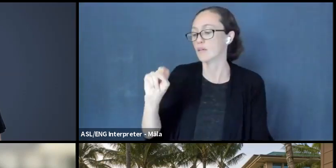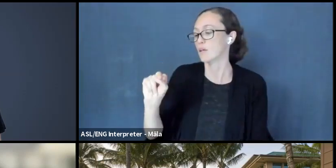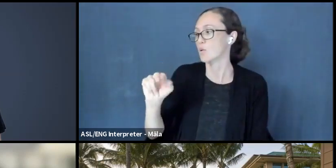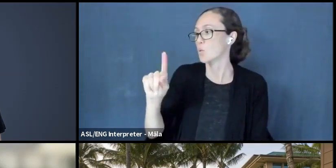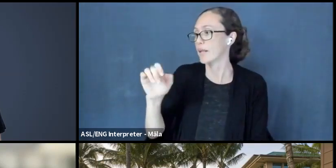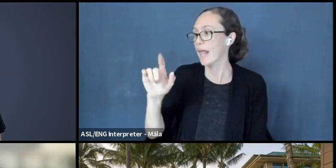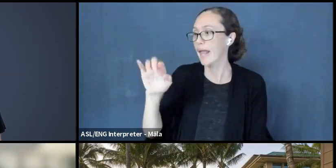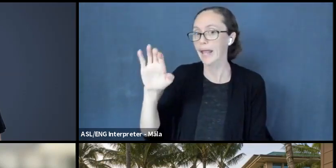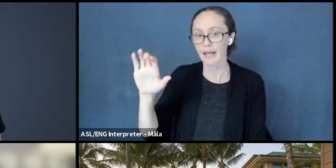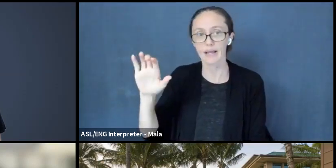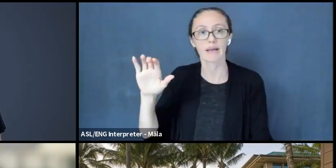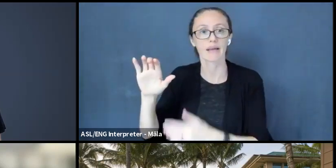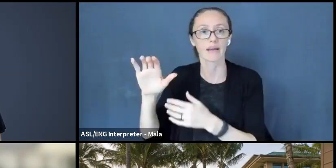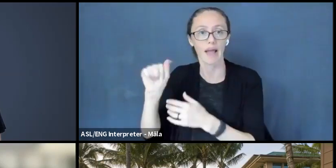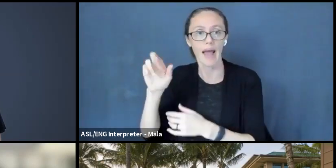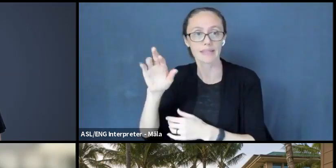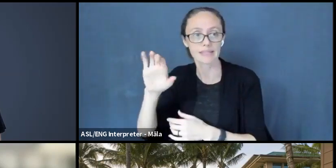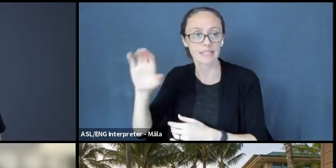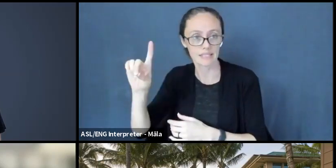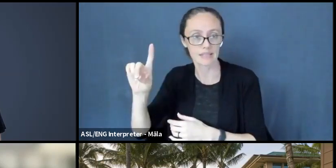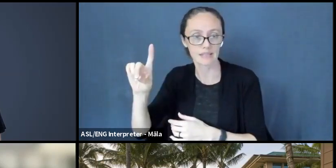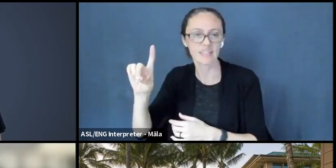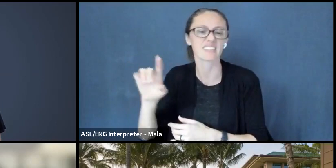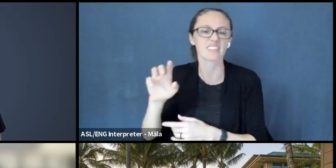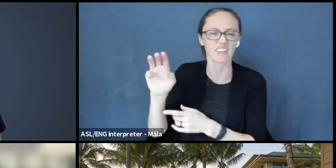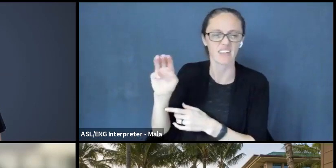RNA.